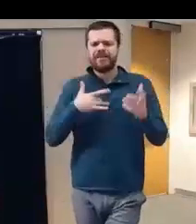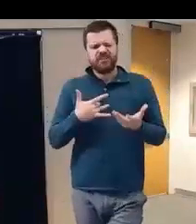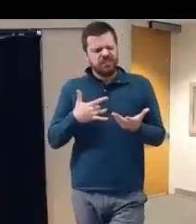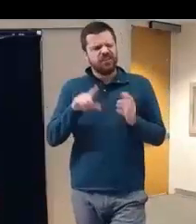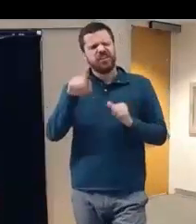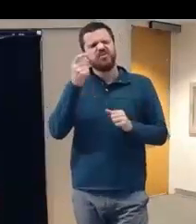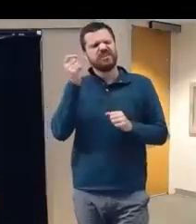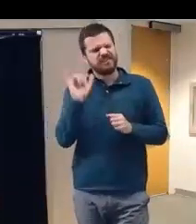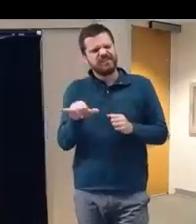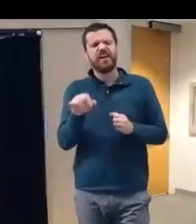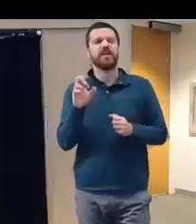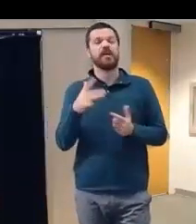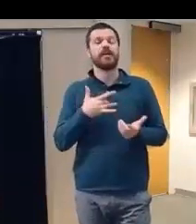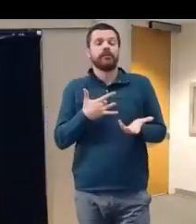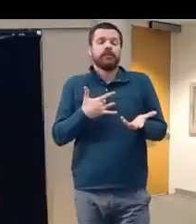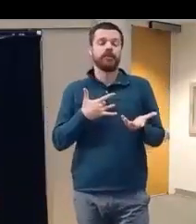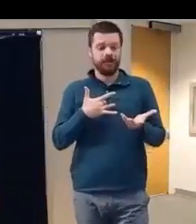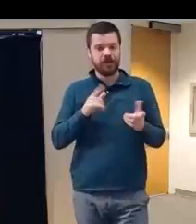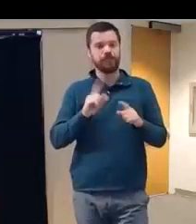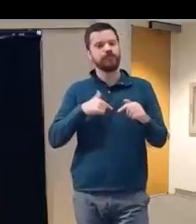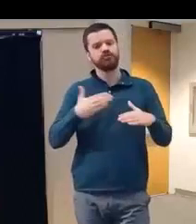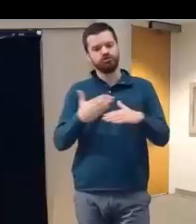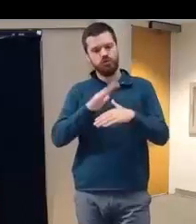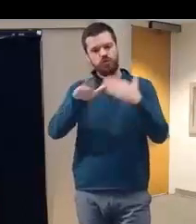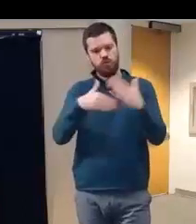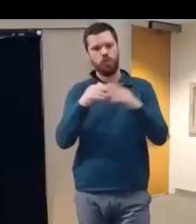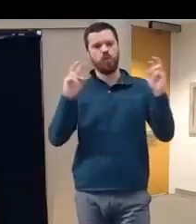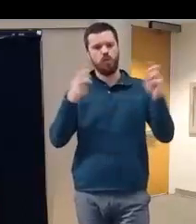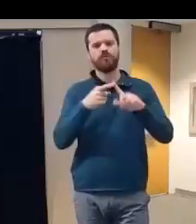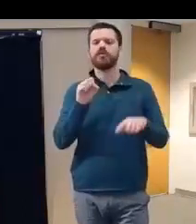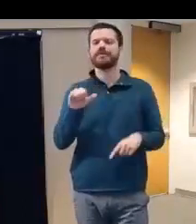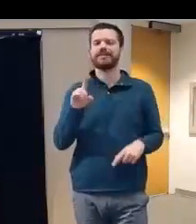you who weren't I'm going to share the whole quote here by Sydney Harris which